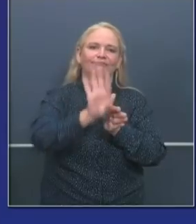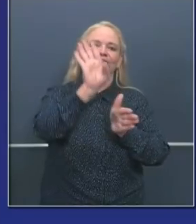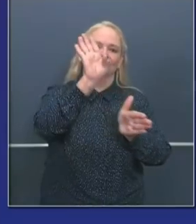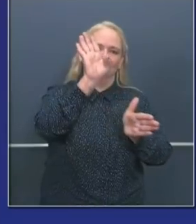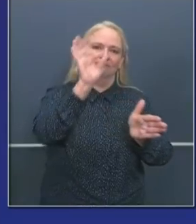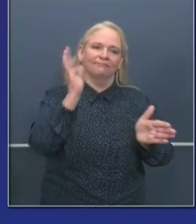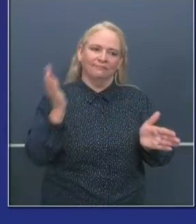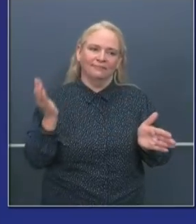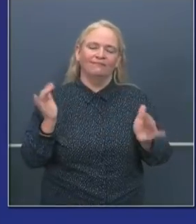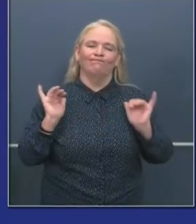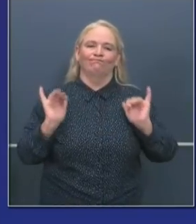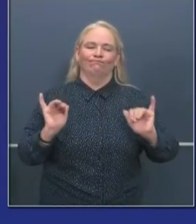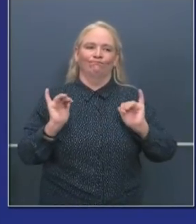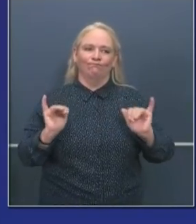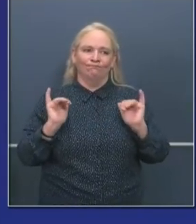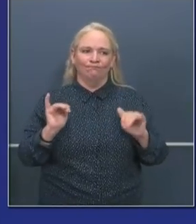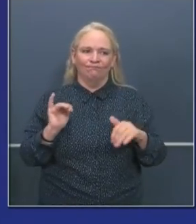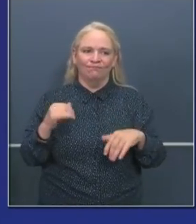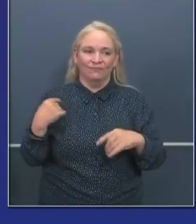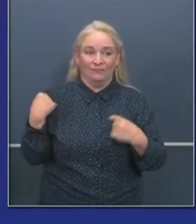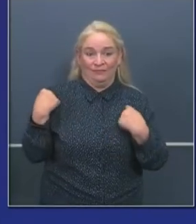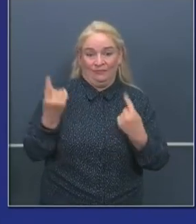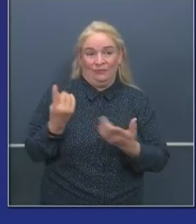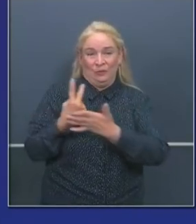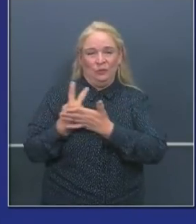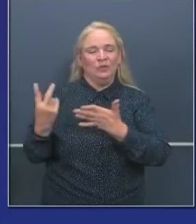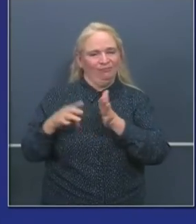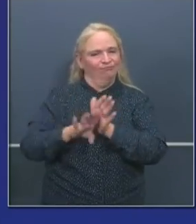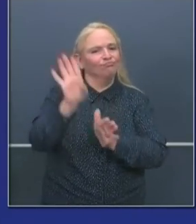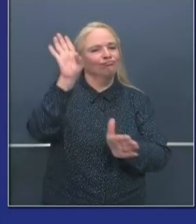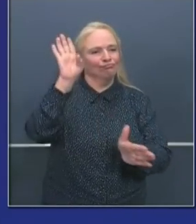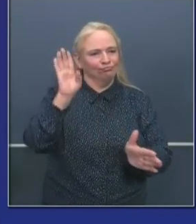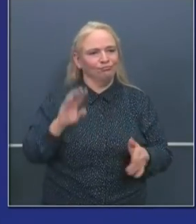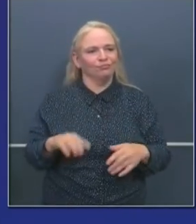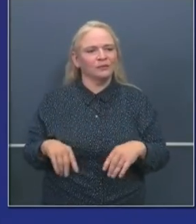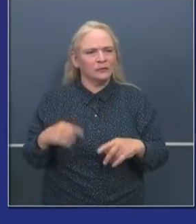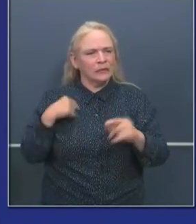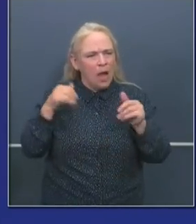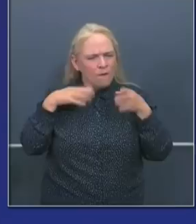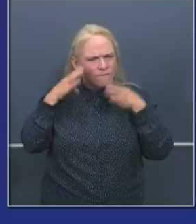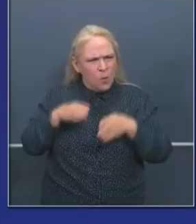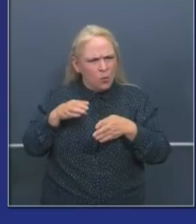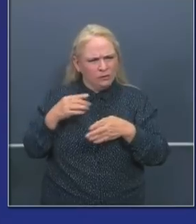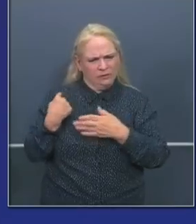POSITIVITY RATE AND UNFORTUNATELY WE'RE SEEING AN INCREASE OF POSITIVITY RATE NOT